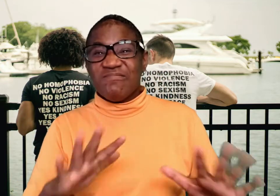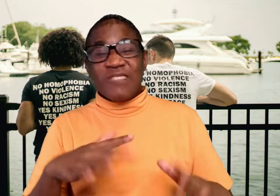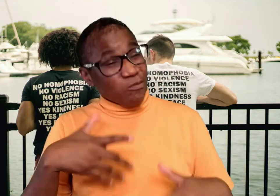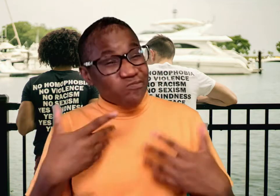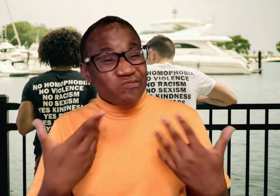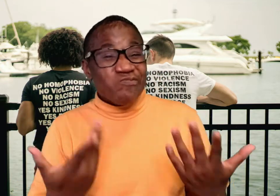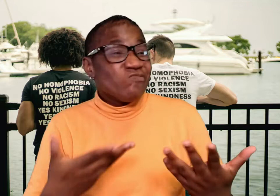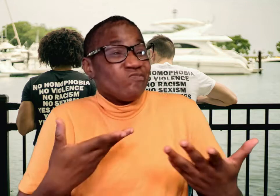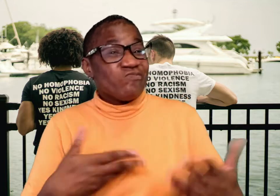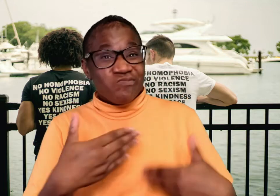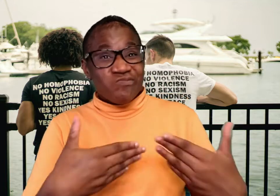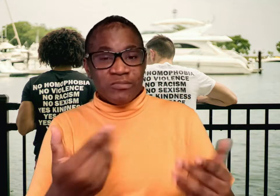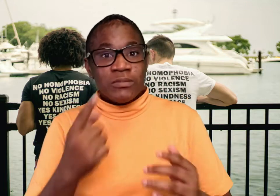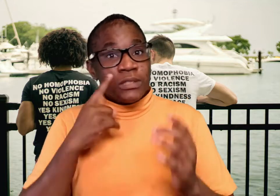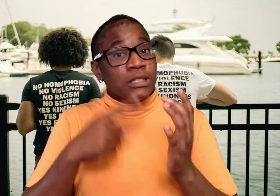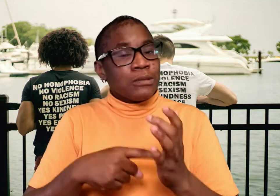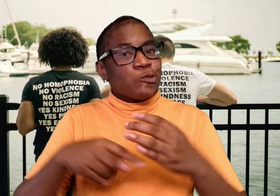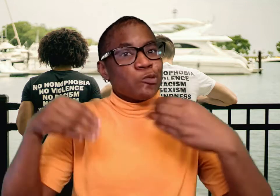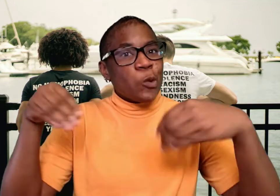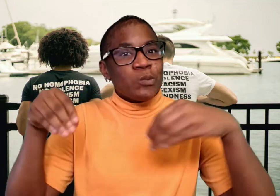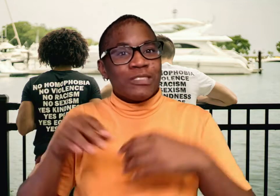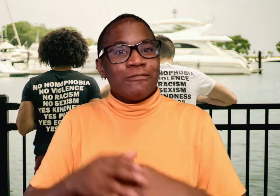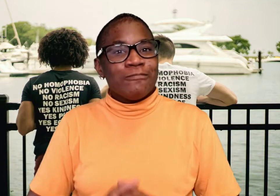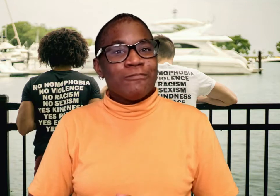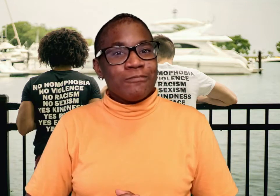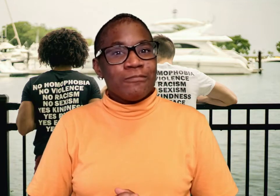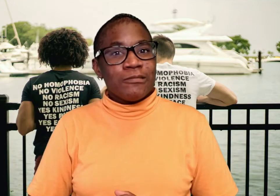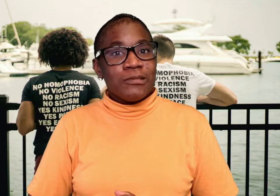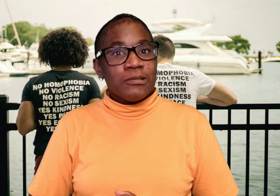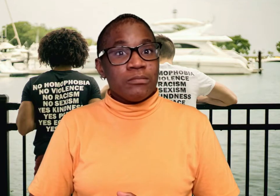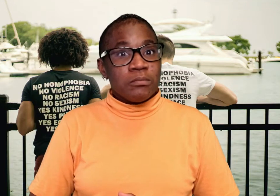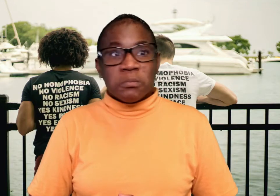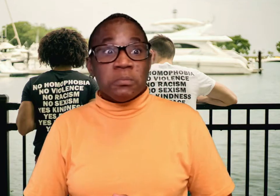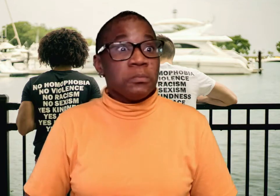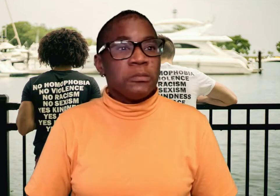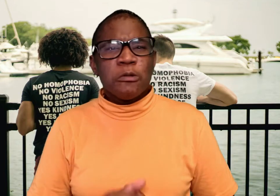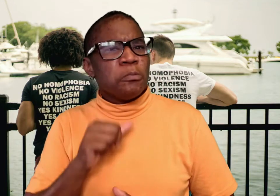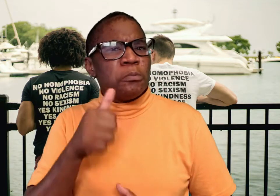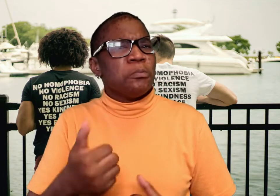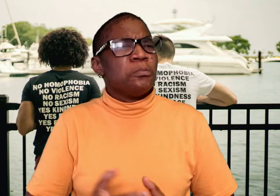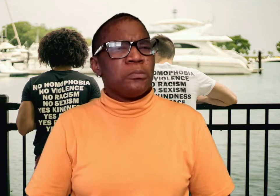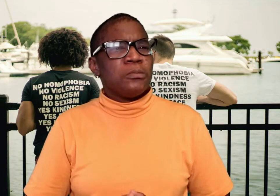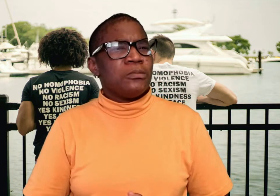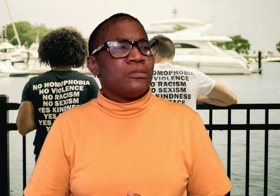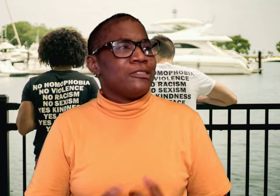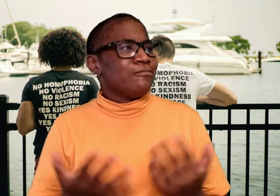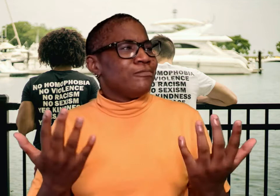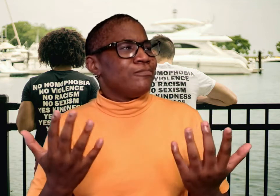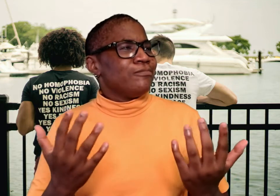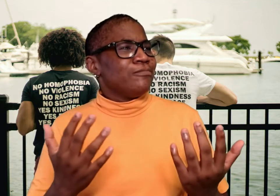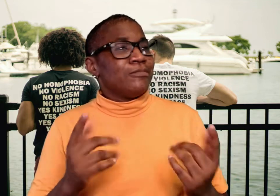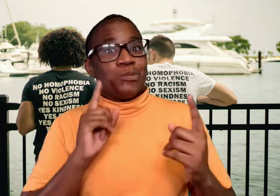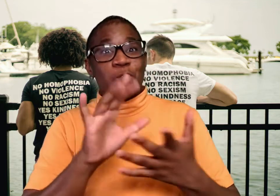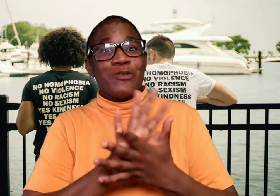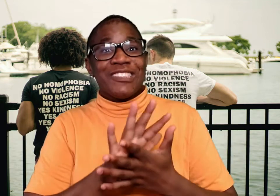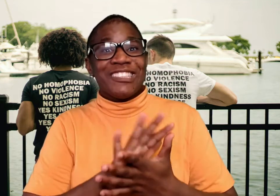For instance, when a white person goes into a store, an employee will not automatically become suspicious of them.